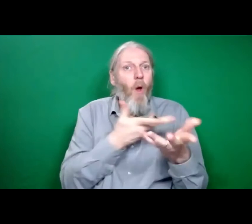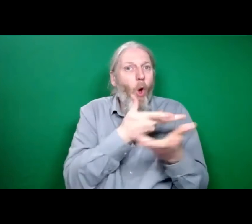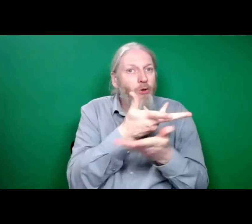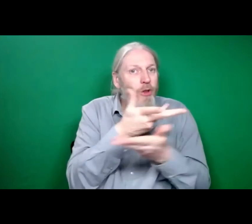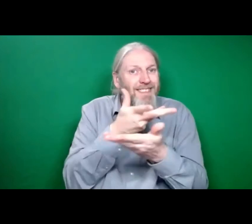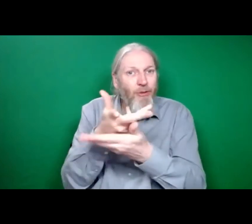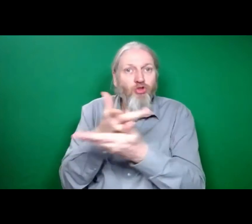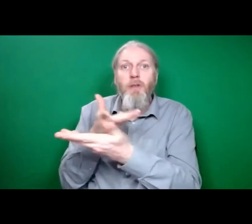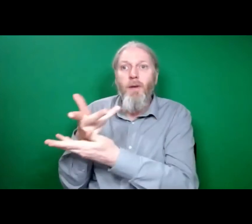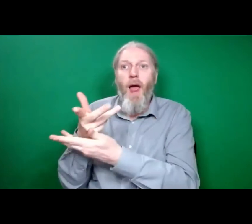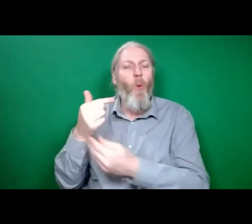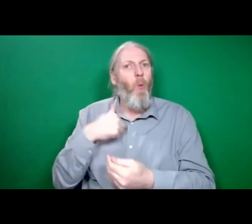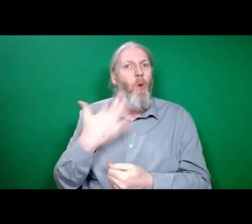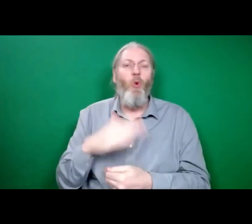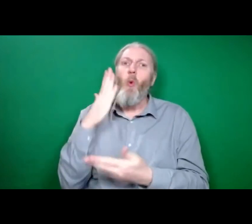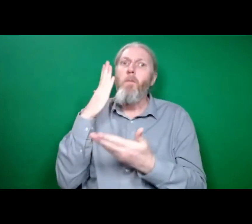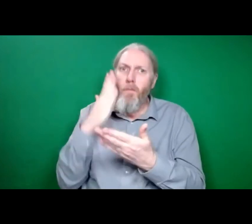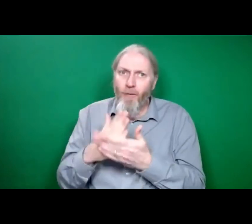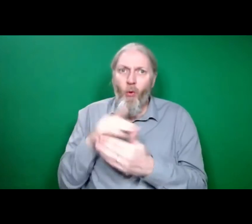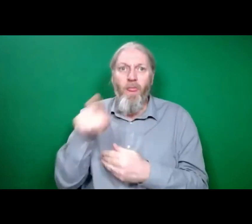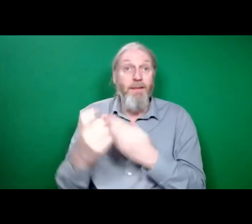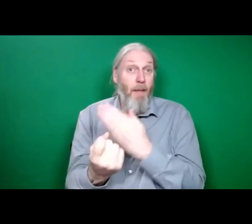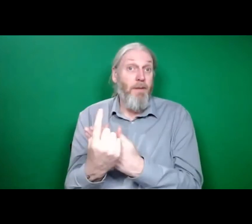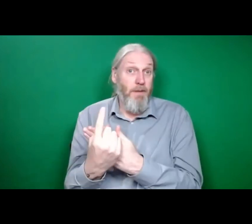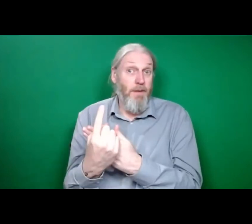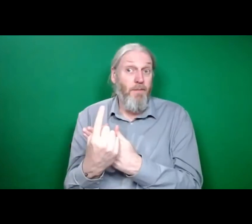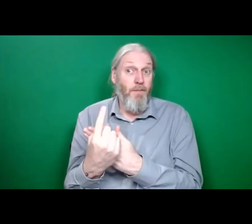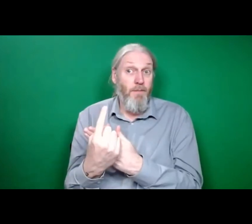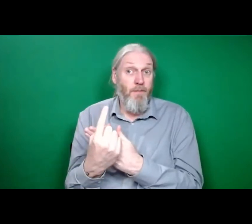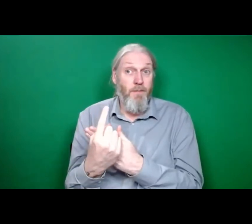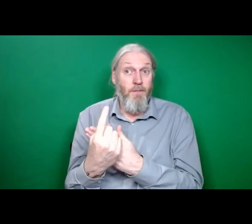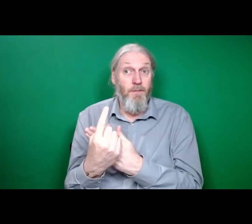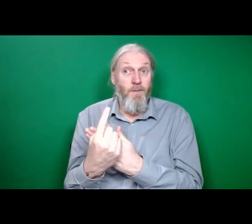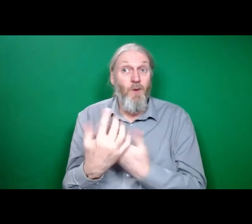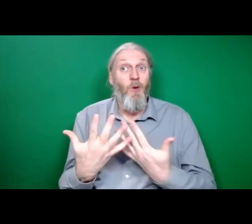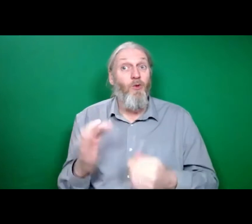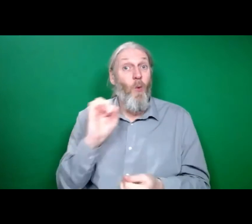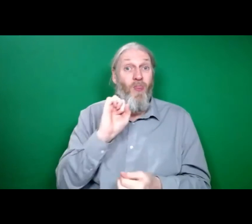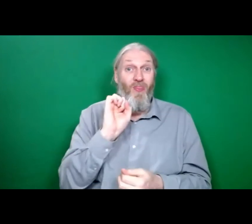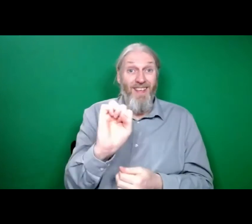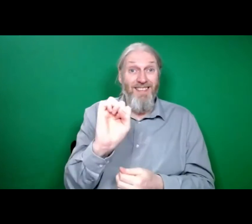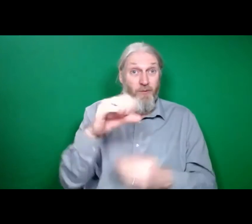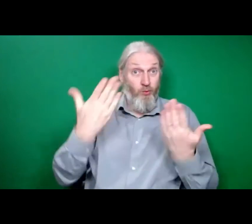So, the next question that seemed to receive a few votes was to think about those anchor retail outlets